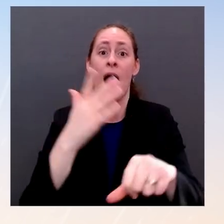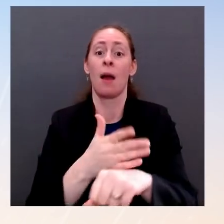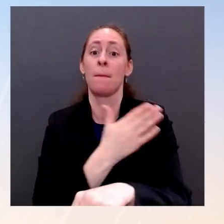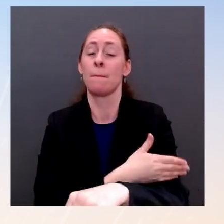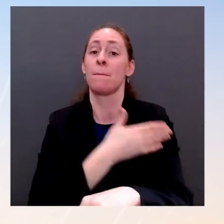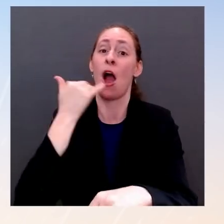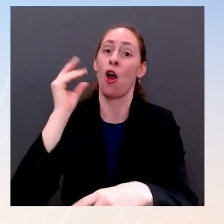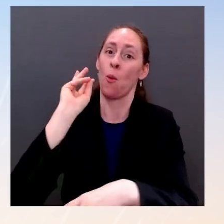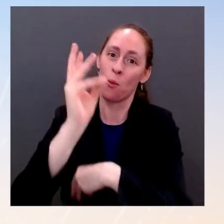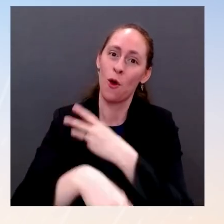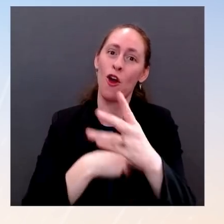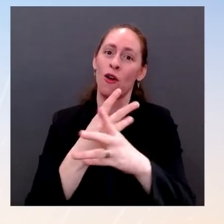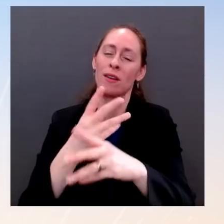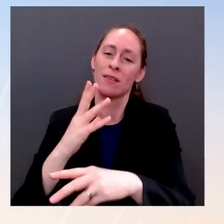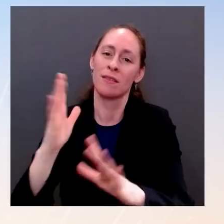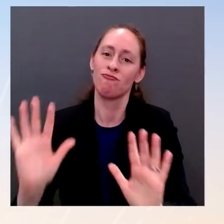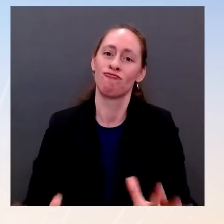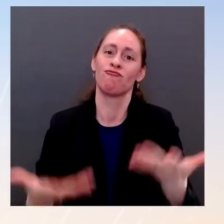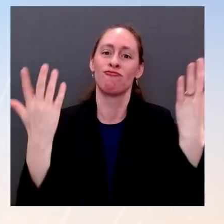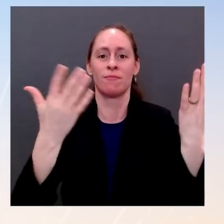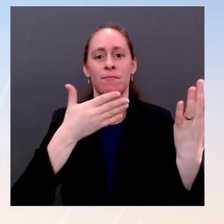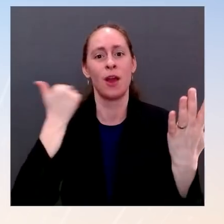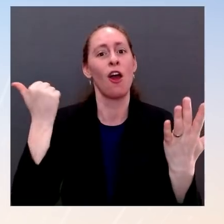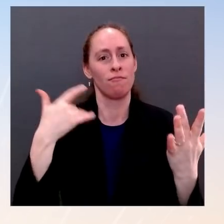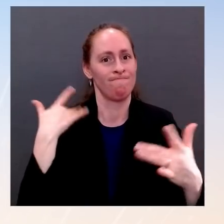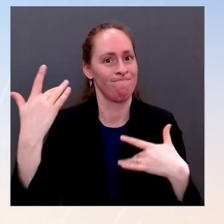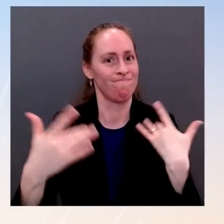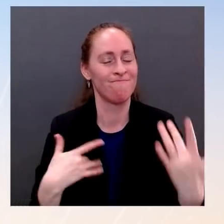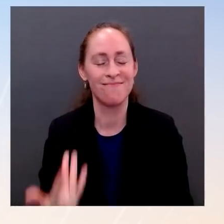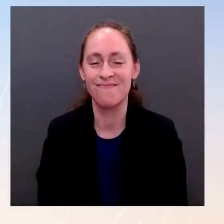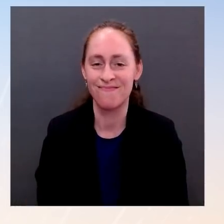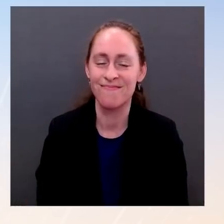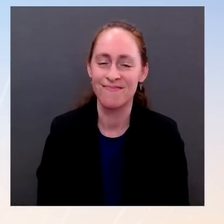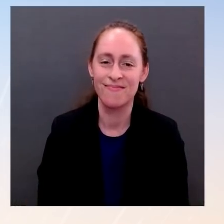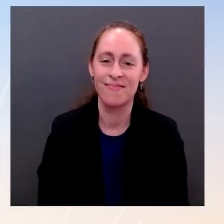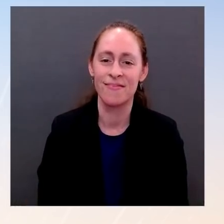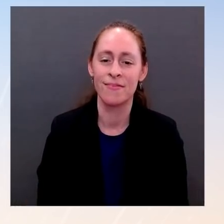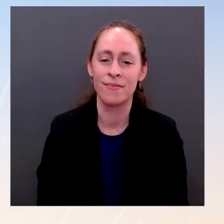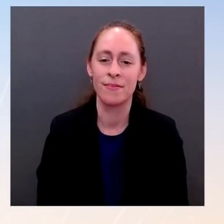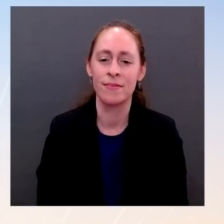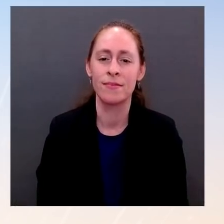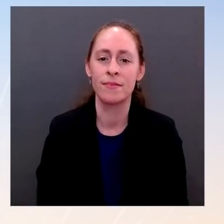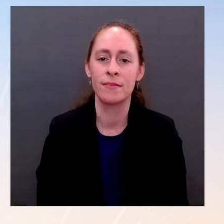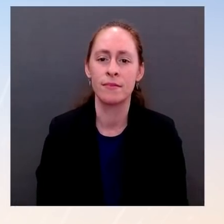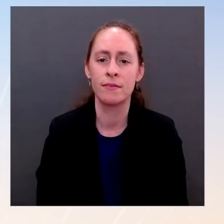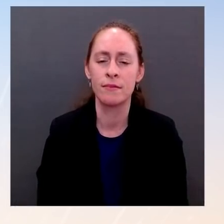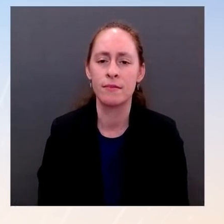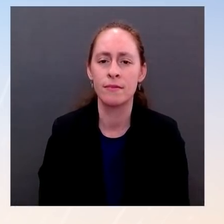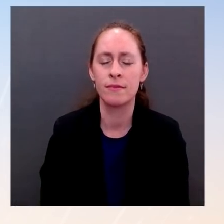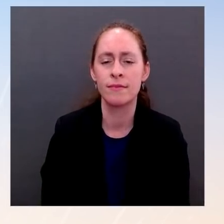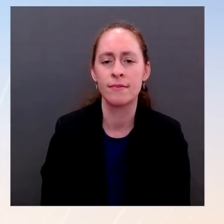Can you clarify: Is removing Russia from the SWIFT international banking system part of the financial sanctions package?